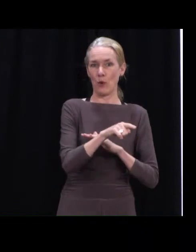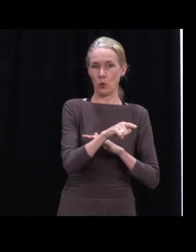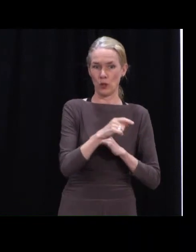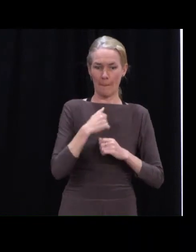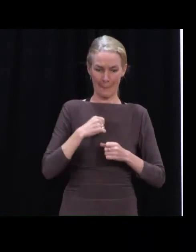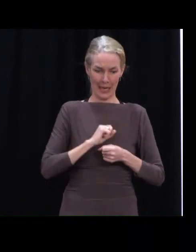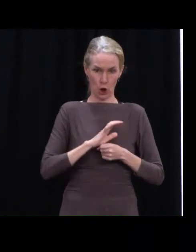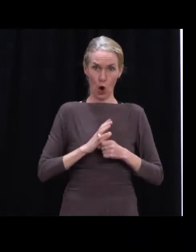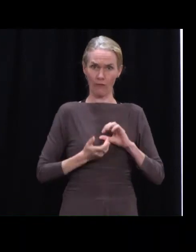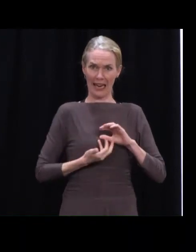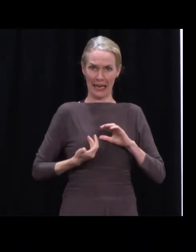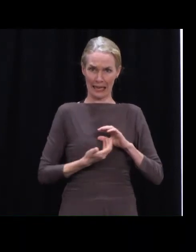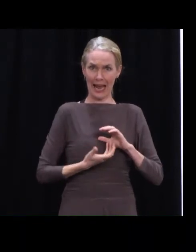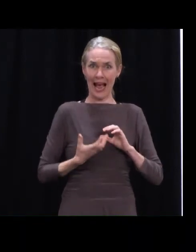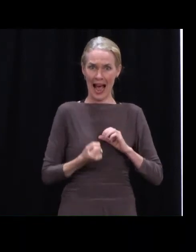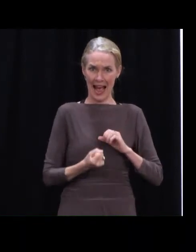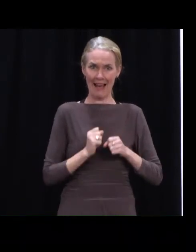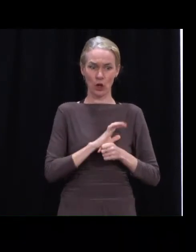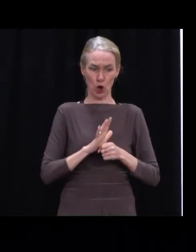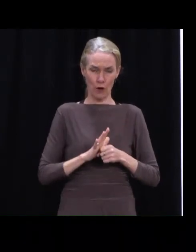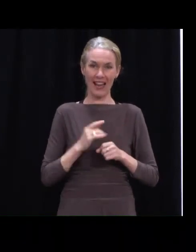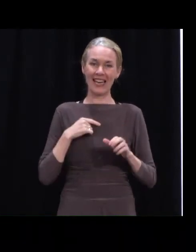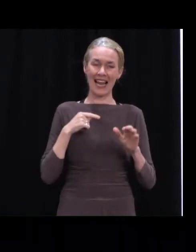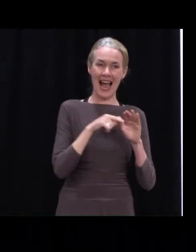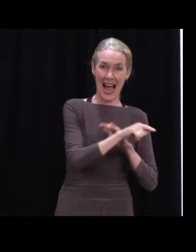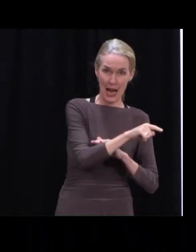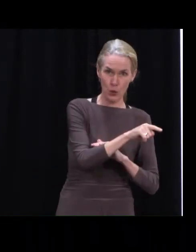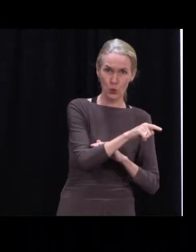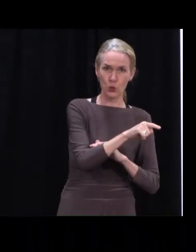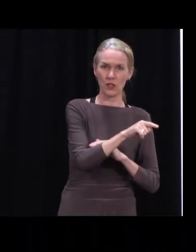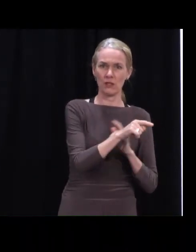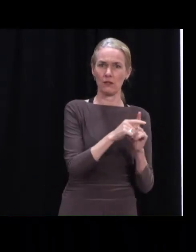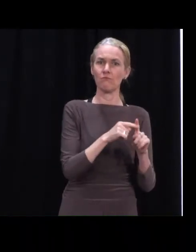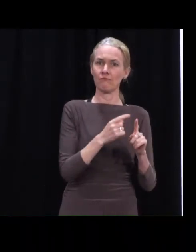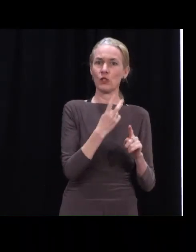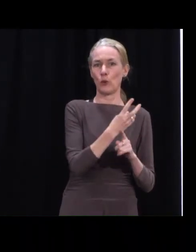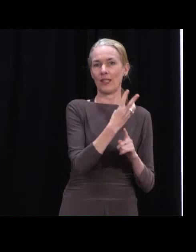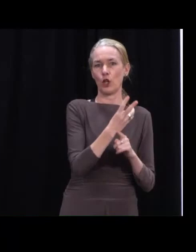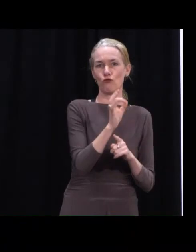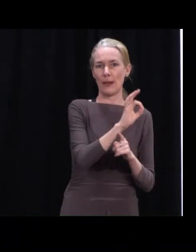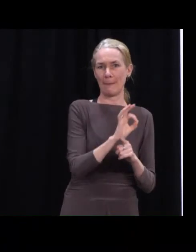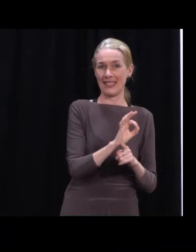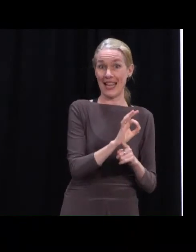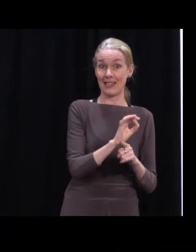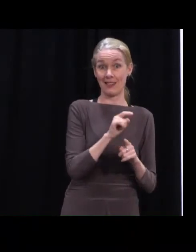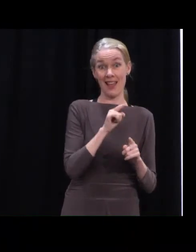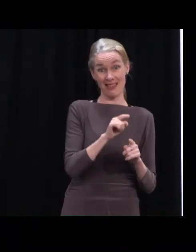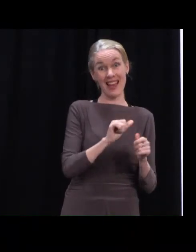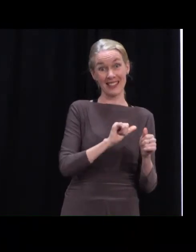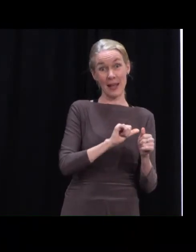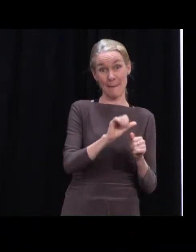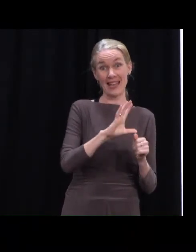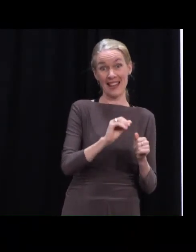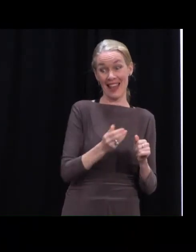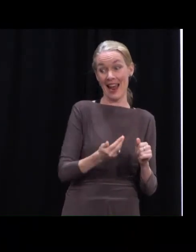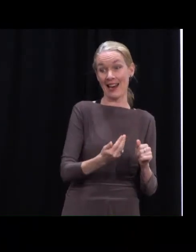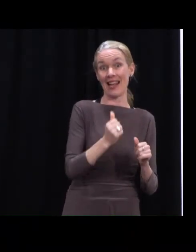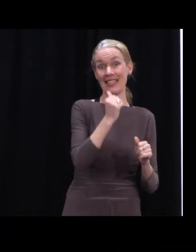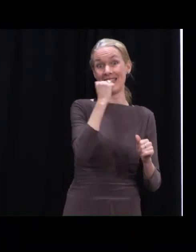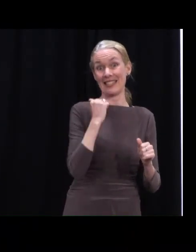new cases we reported yesterday